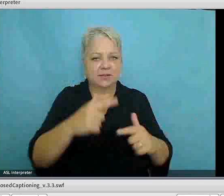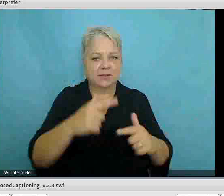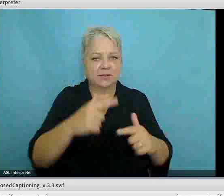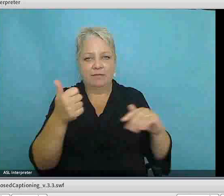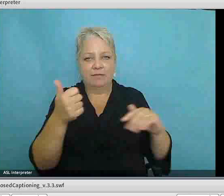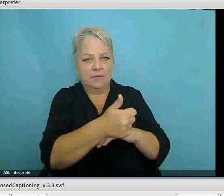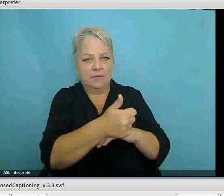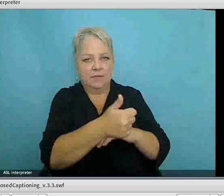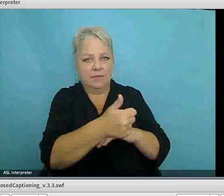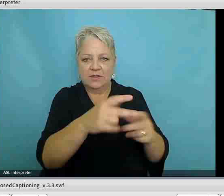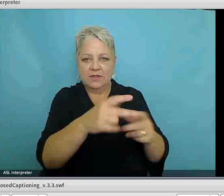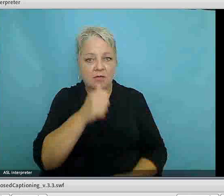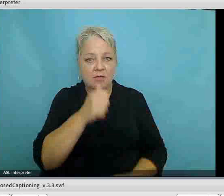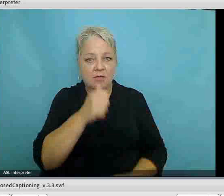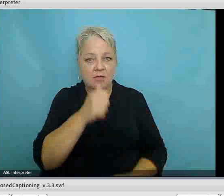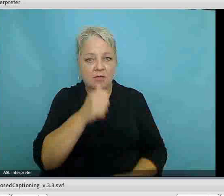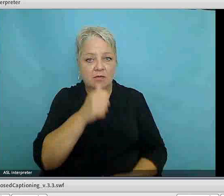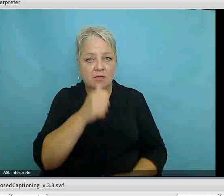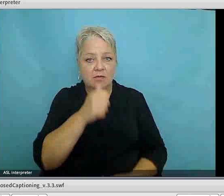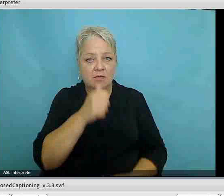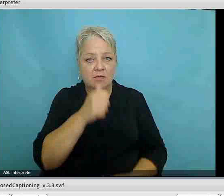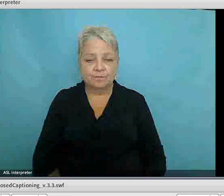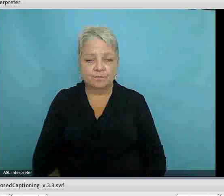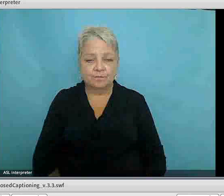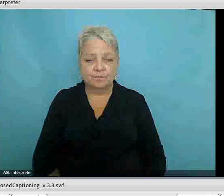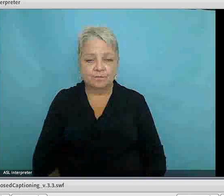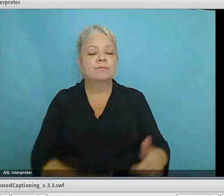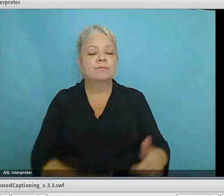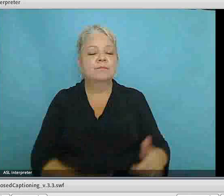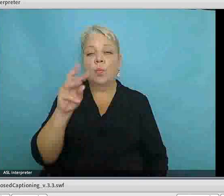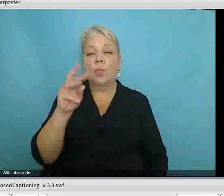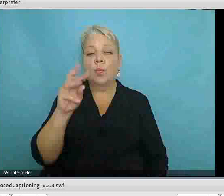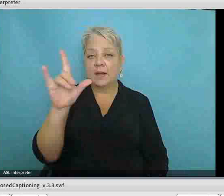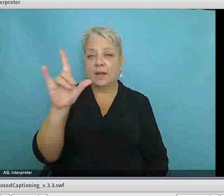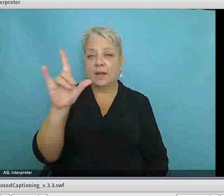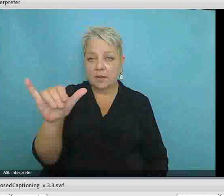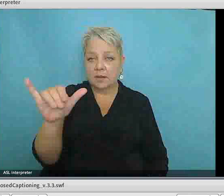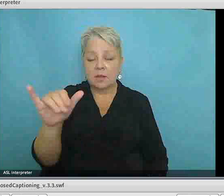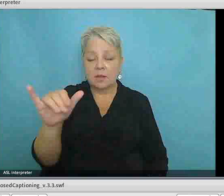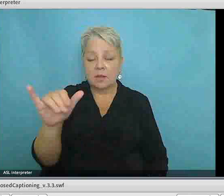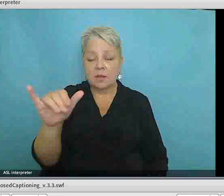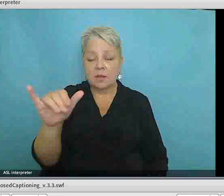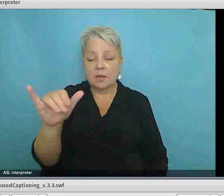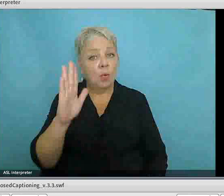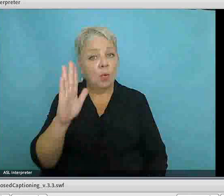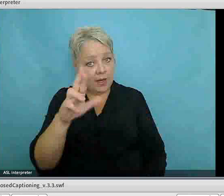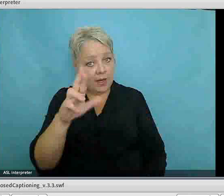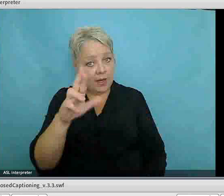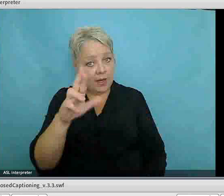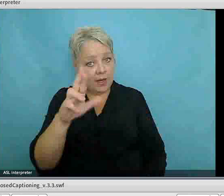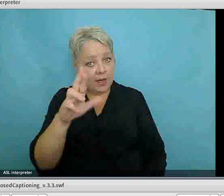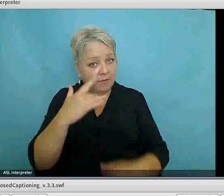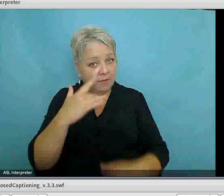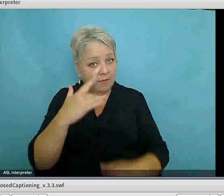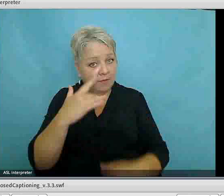Well, you know, I think One Care is being introduced today as a demonstration